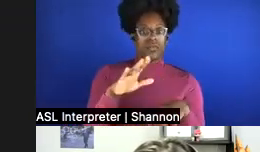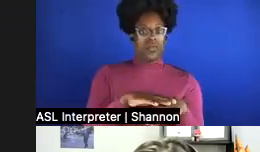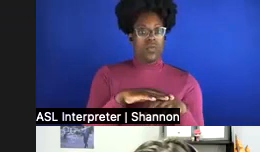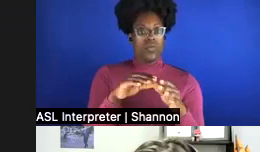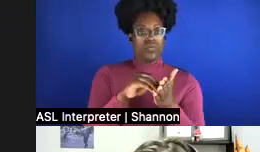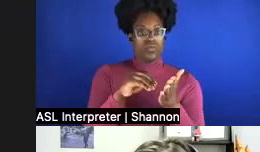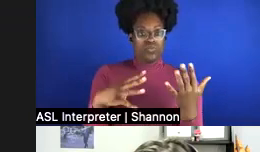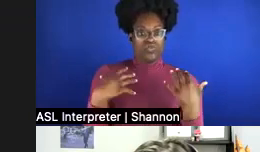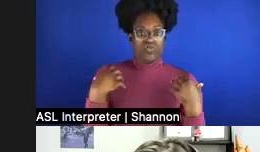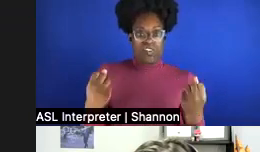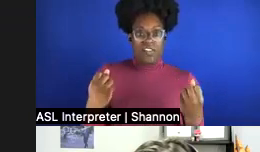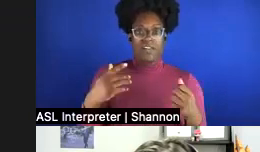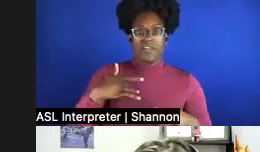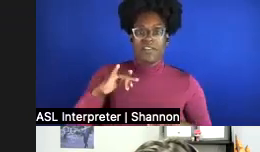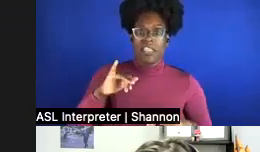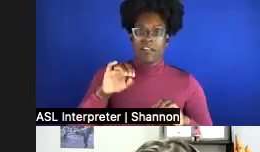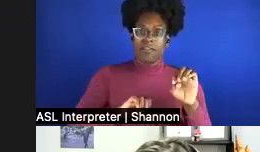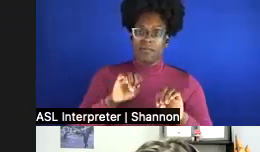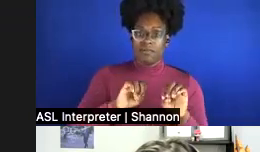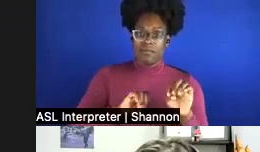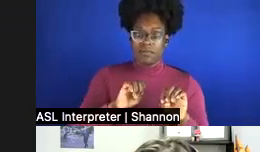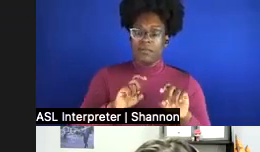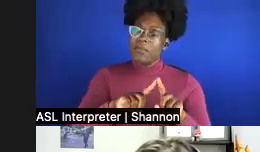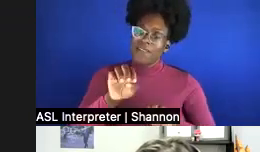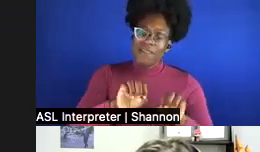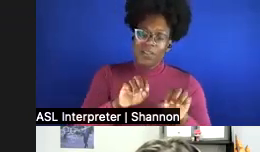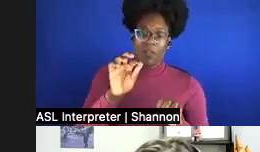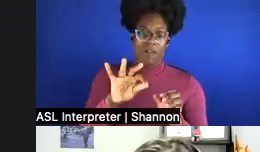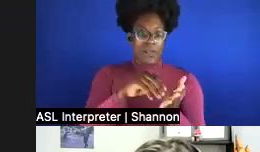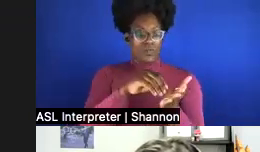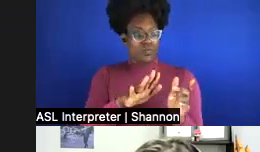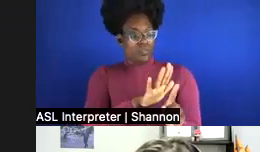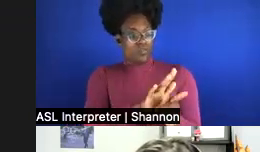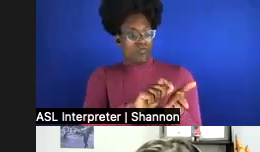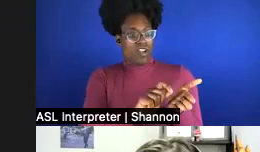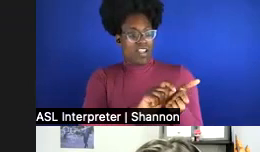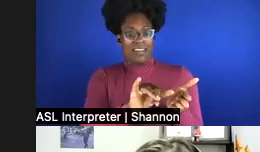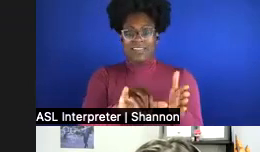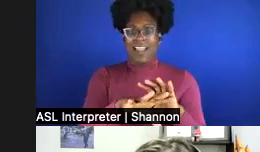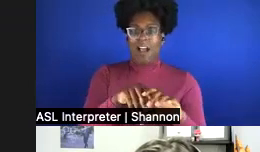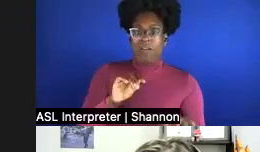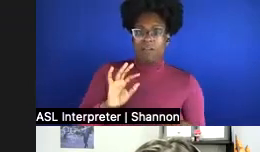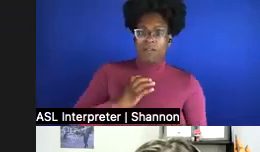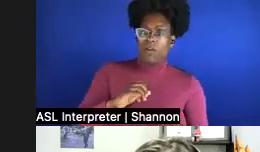Clearly, evaluation of student writing is beyond the scope of a writing tutor's role. Some writing